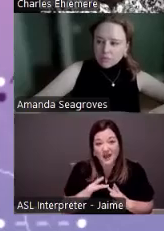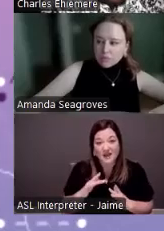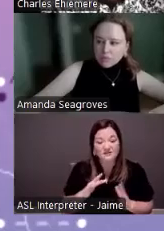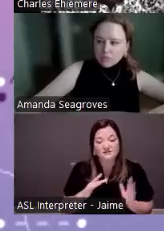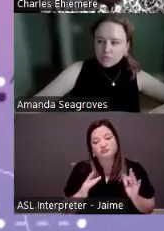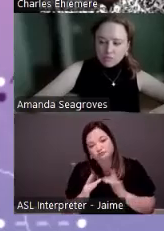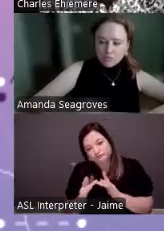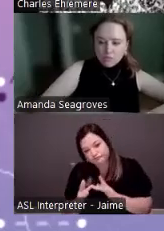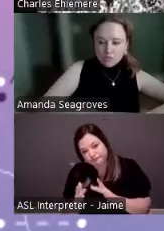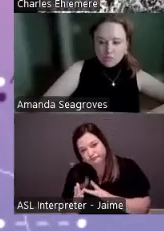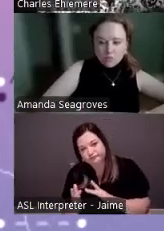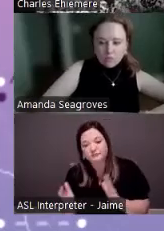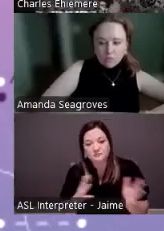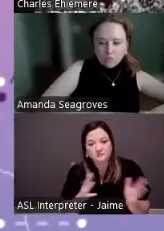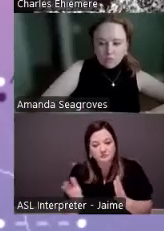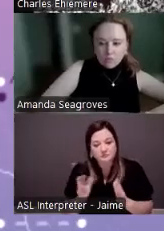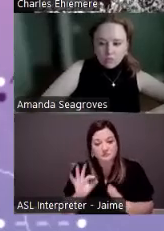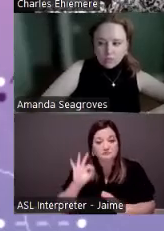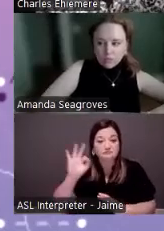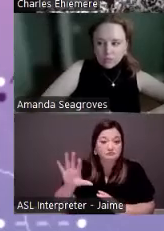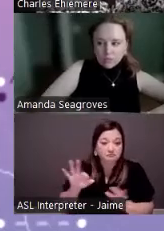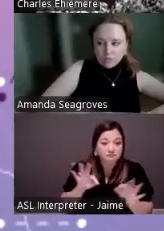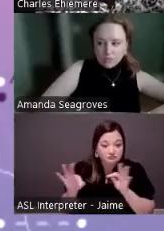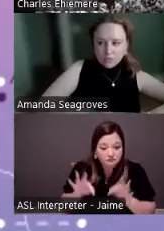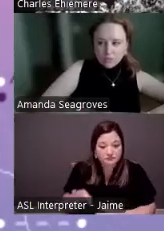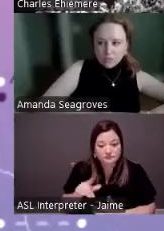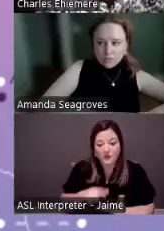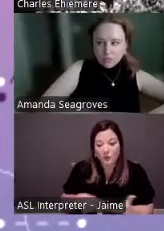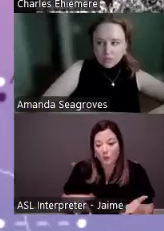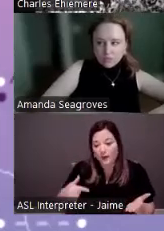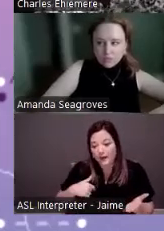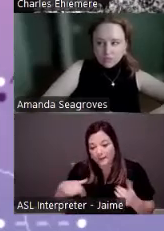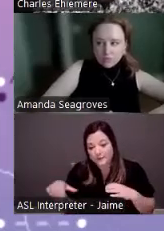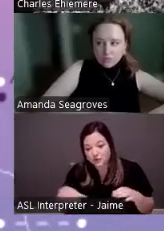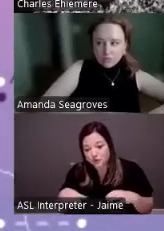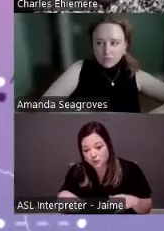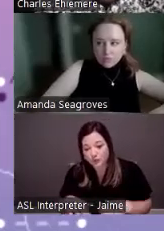got their consent to say, this is what I'm doing, but it's still on the testing phase.